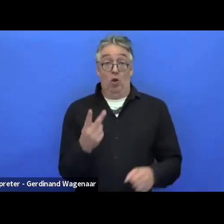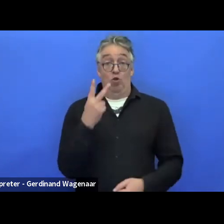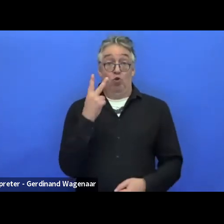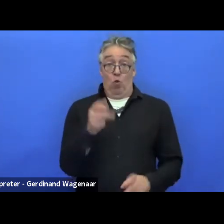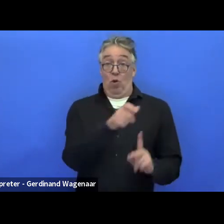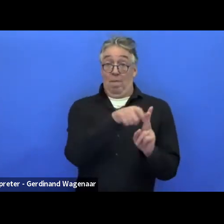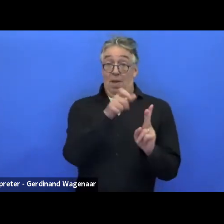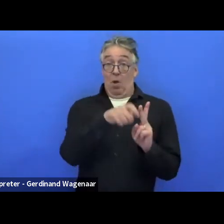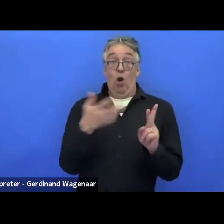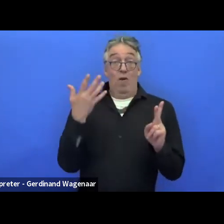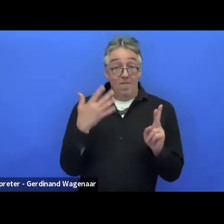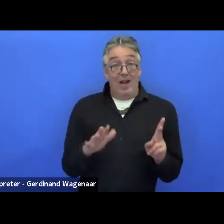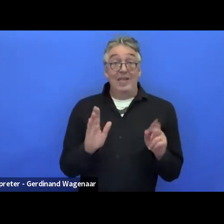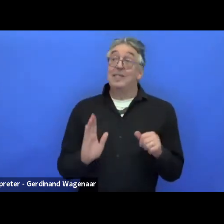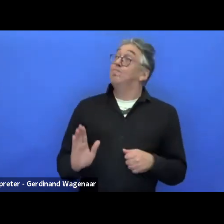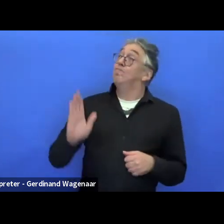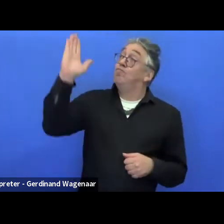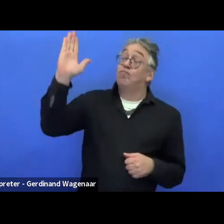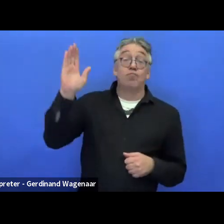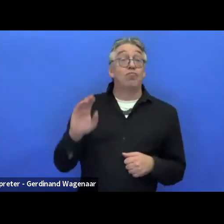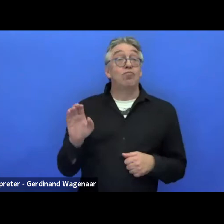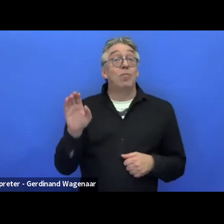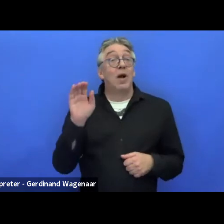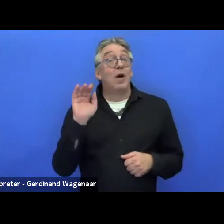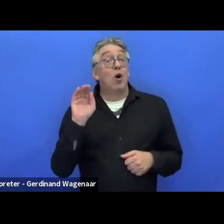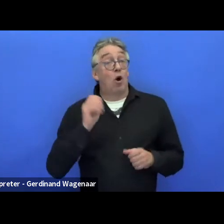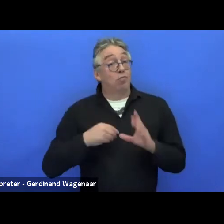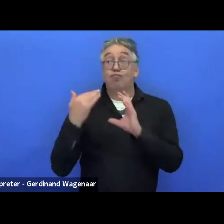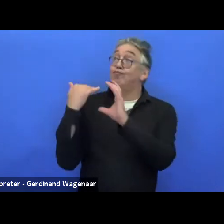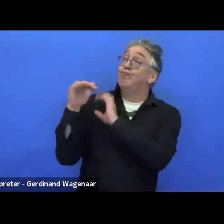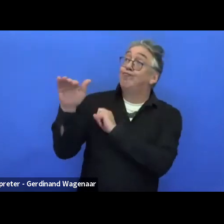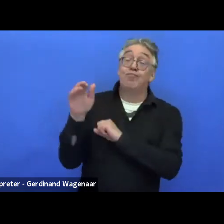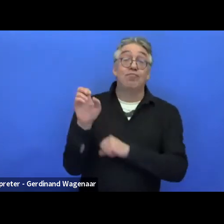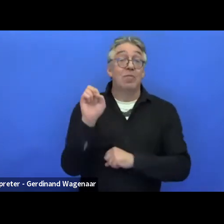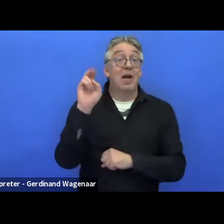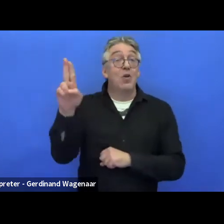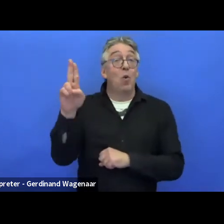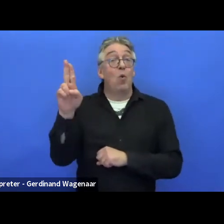organized by the EPSO, the candidates were visually impaired,